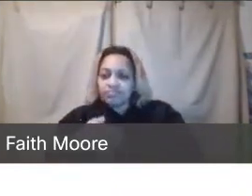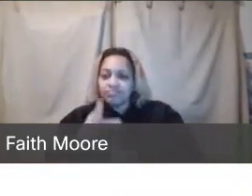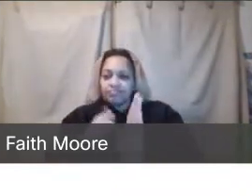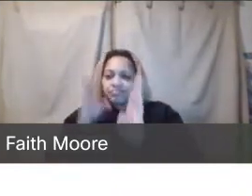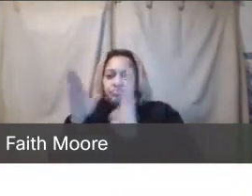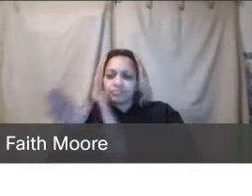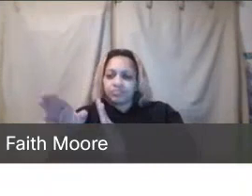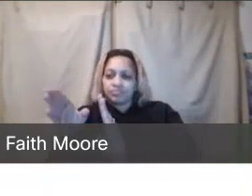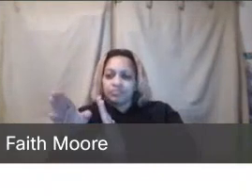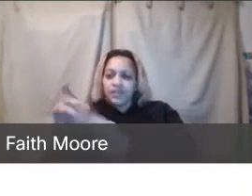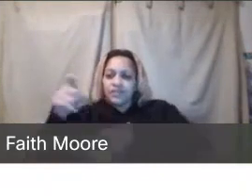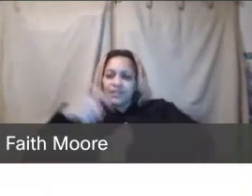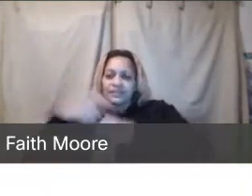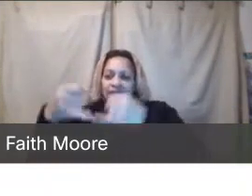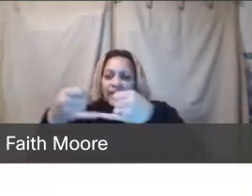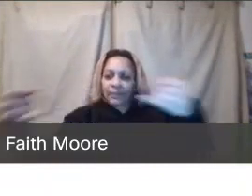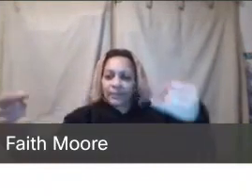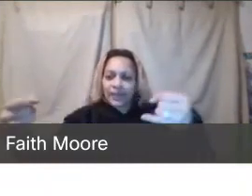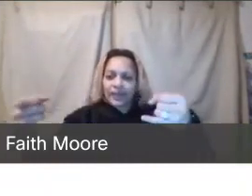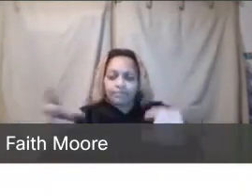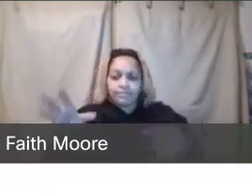Timeline I want to say, when was it.